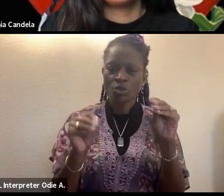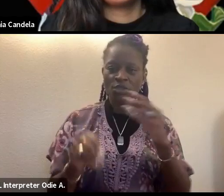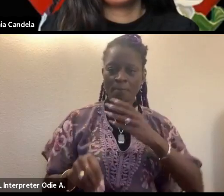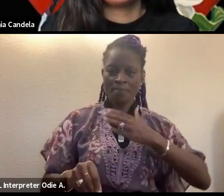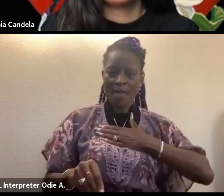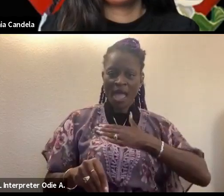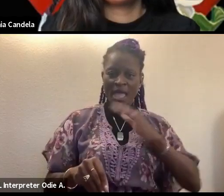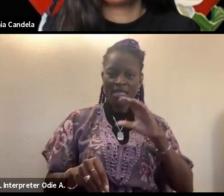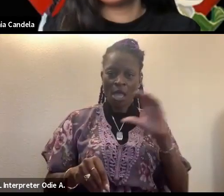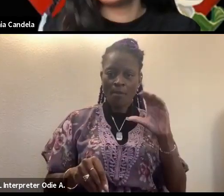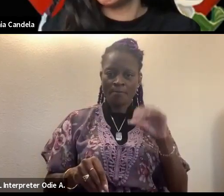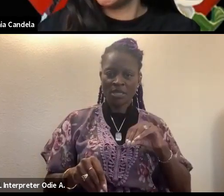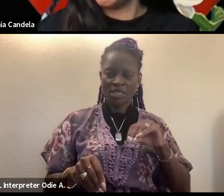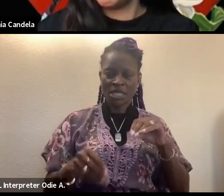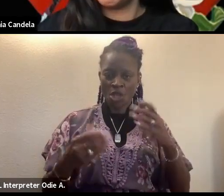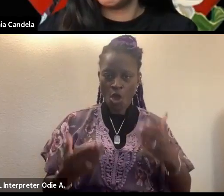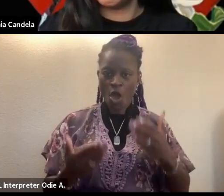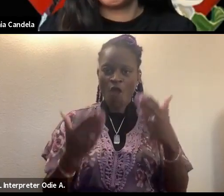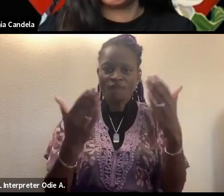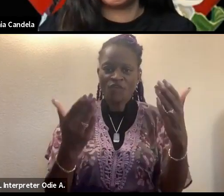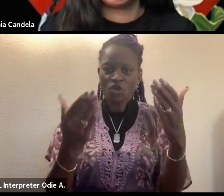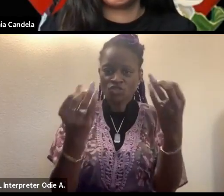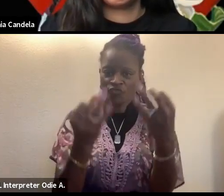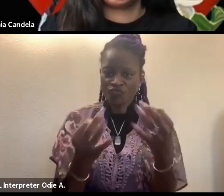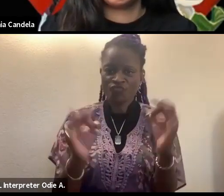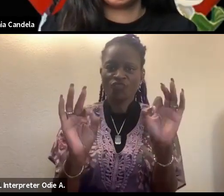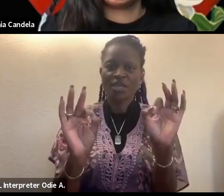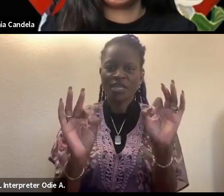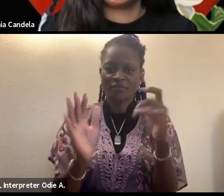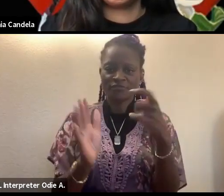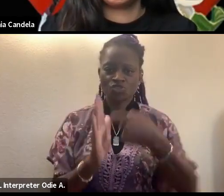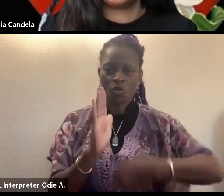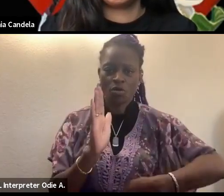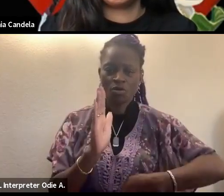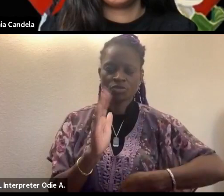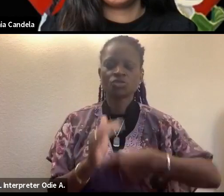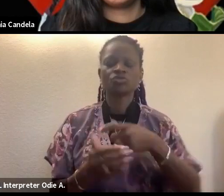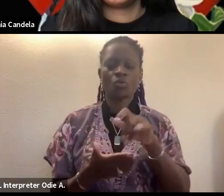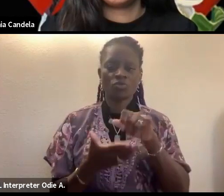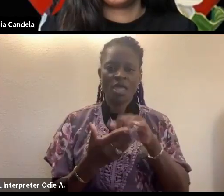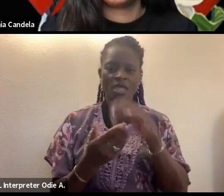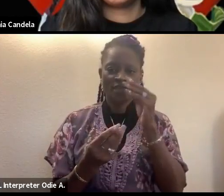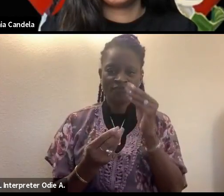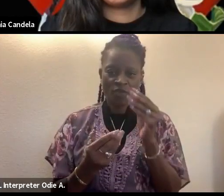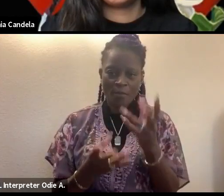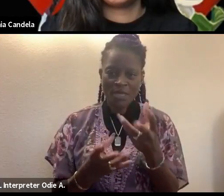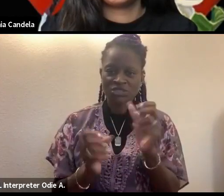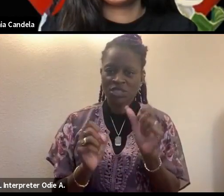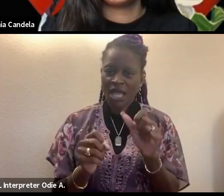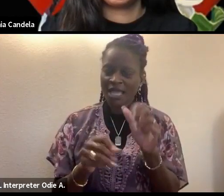and walk ins, and so that information I could also share